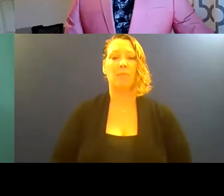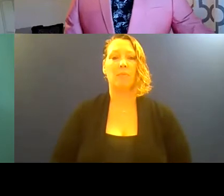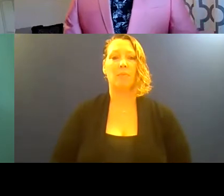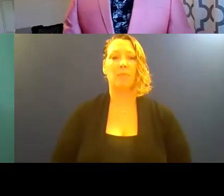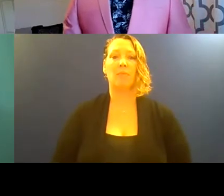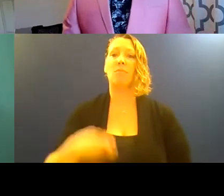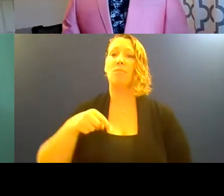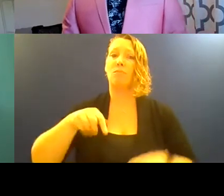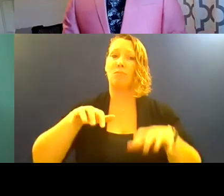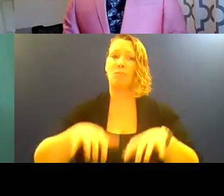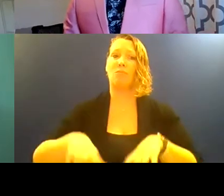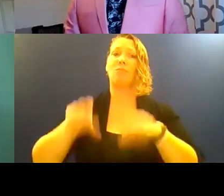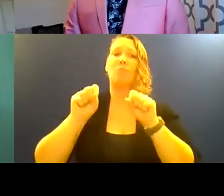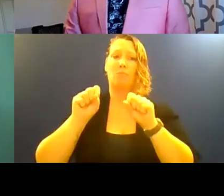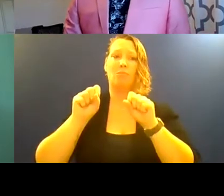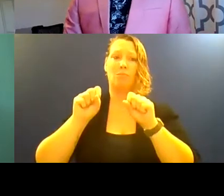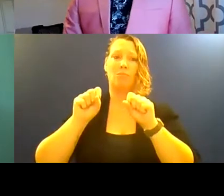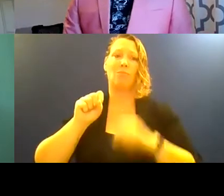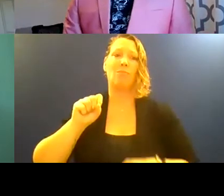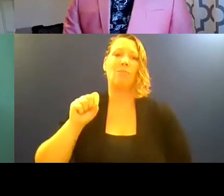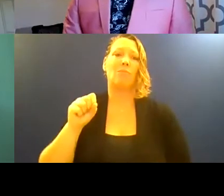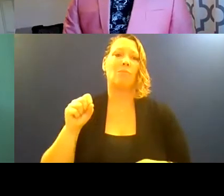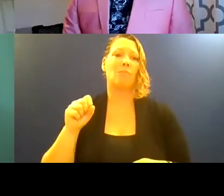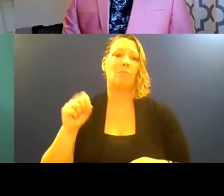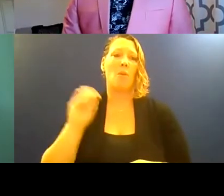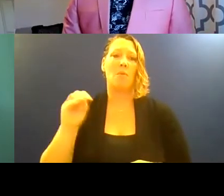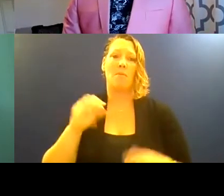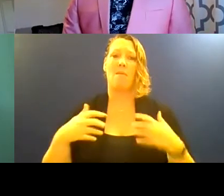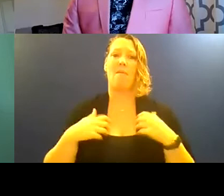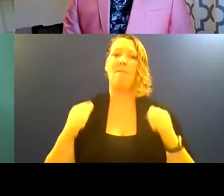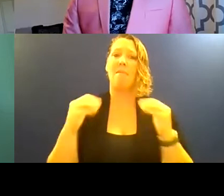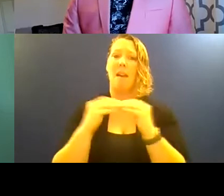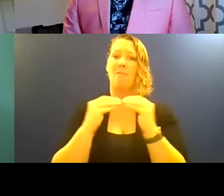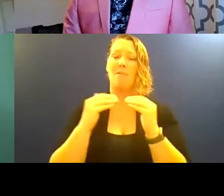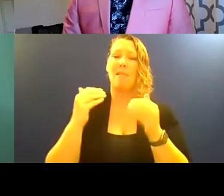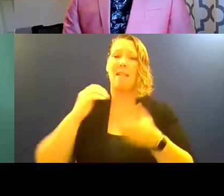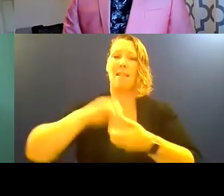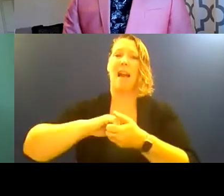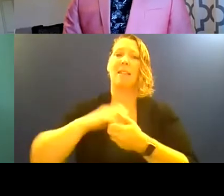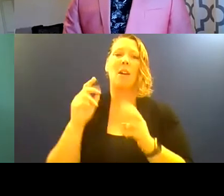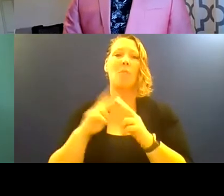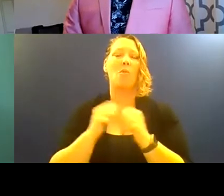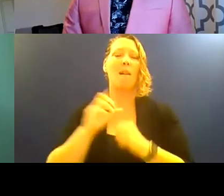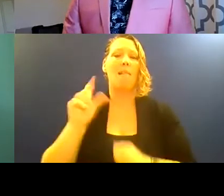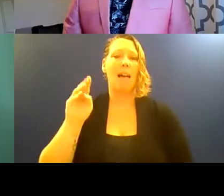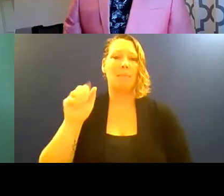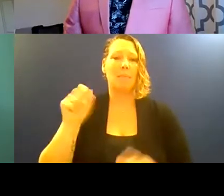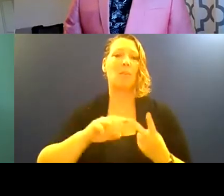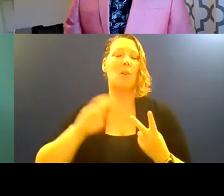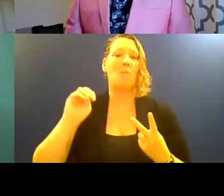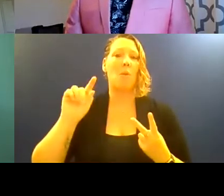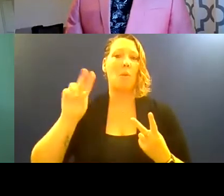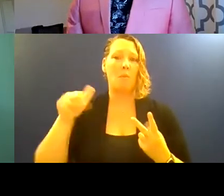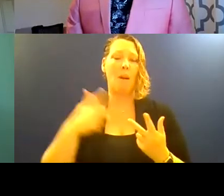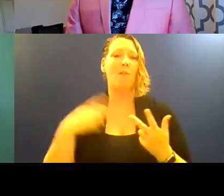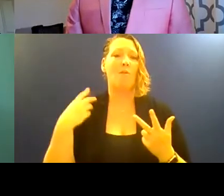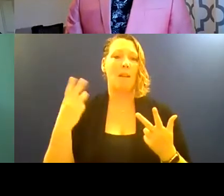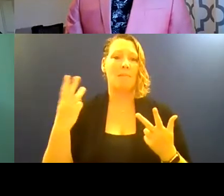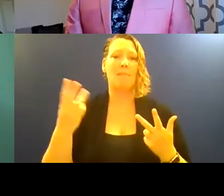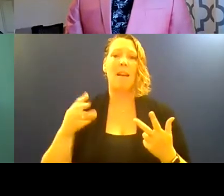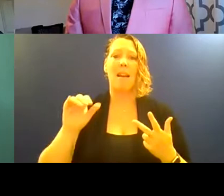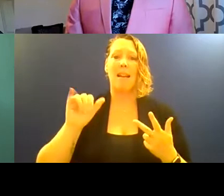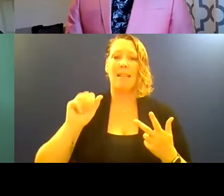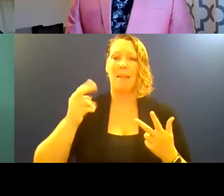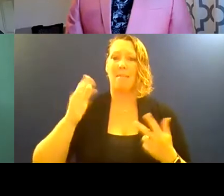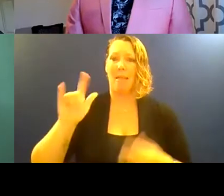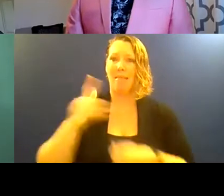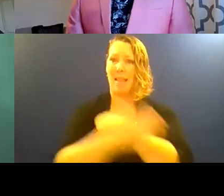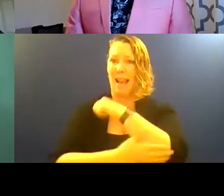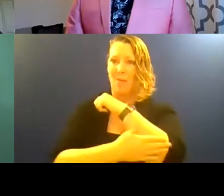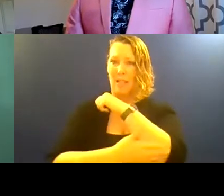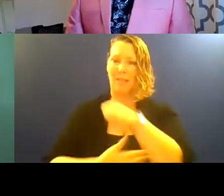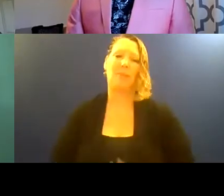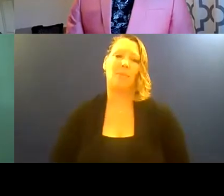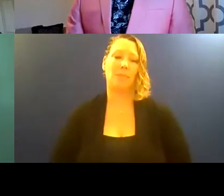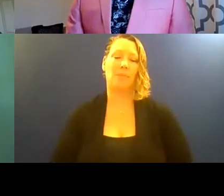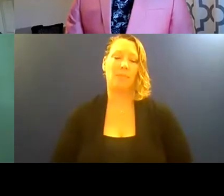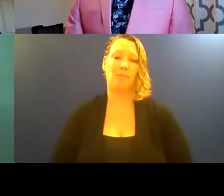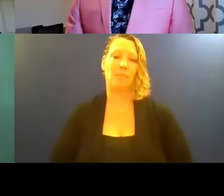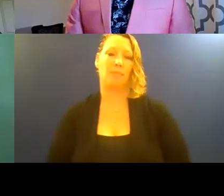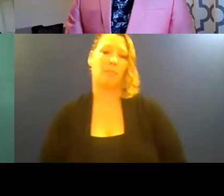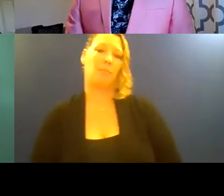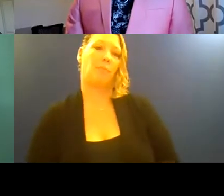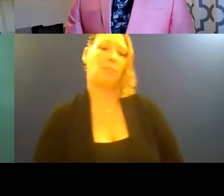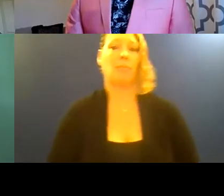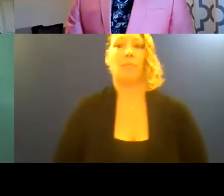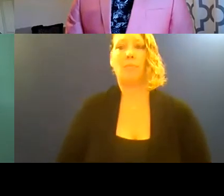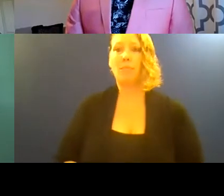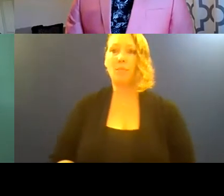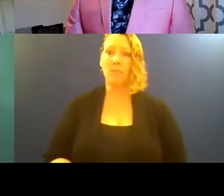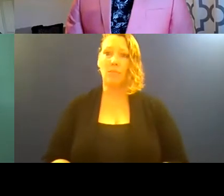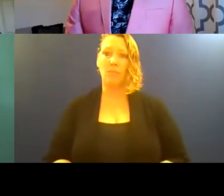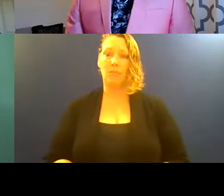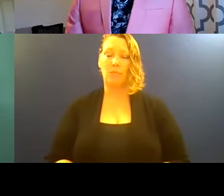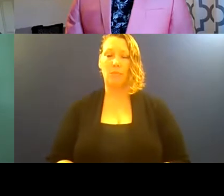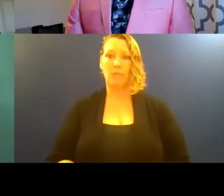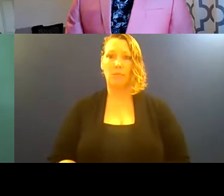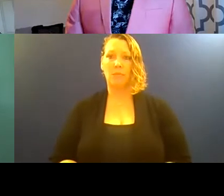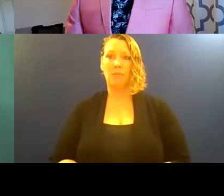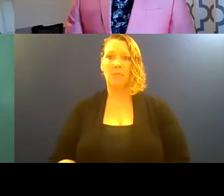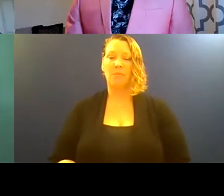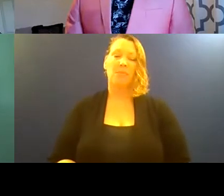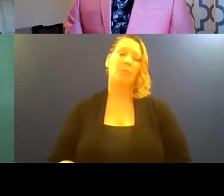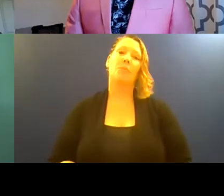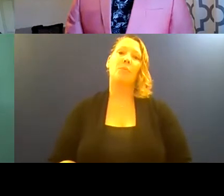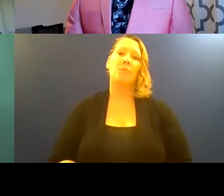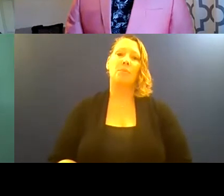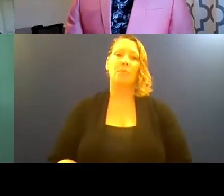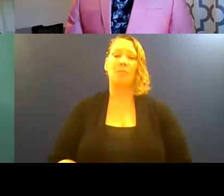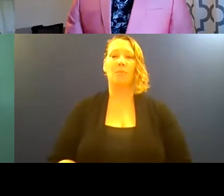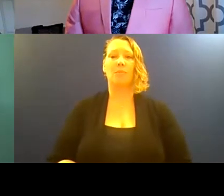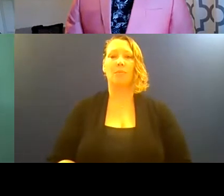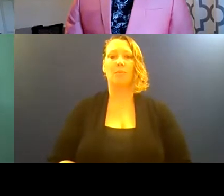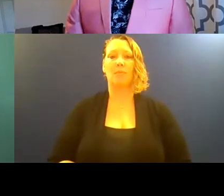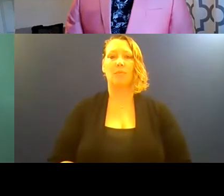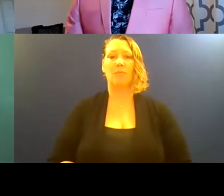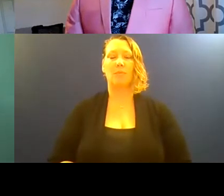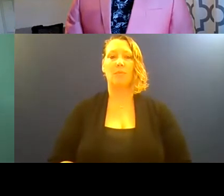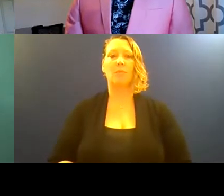And this is hosted by the Oregon Health Equity Alliance and partnership with Clackamas, Multnomah, Washington, and Yamhill Counties.